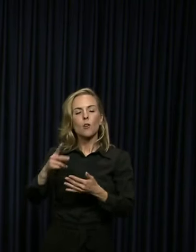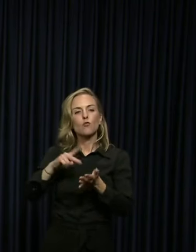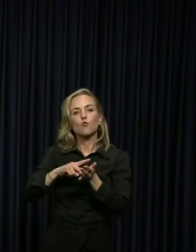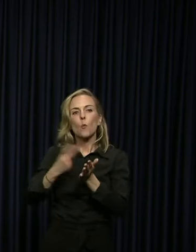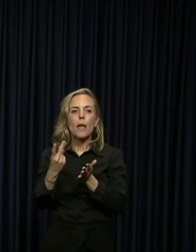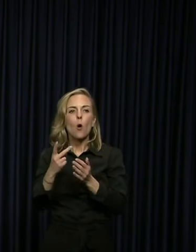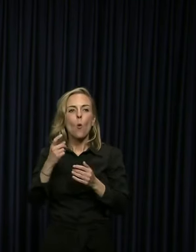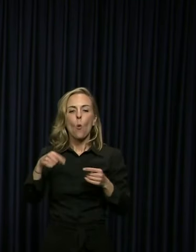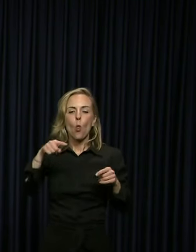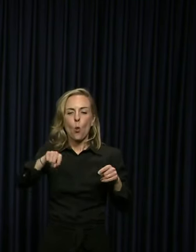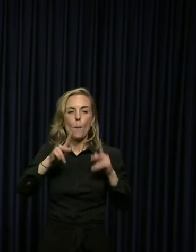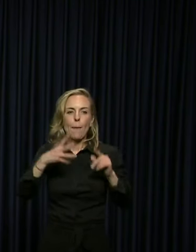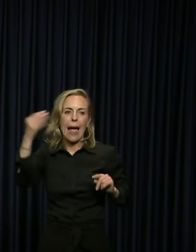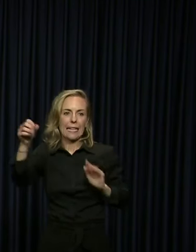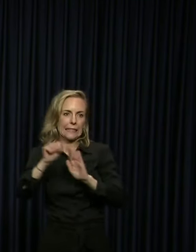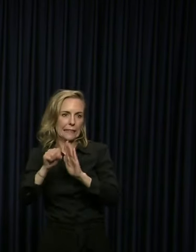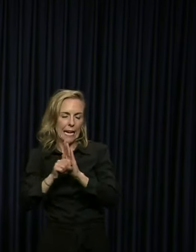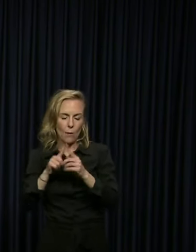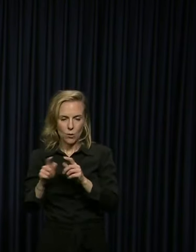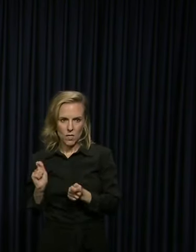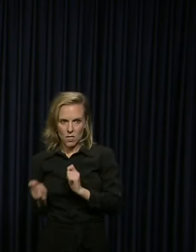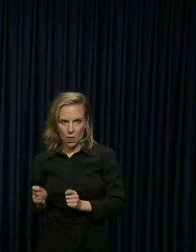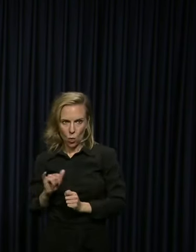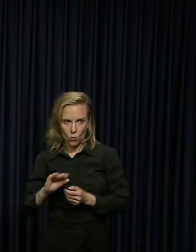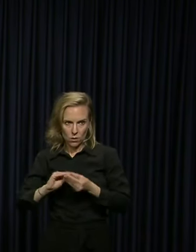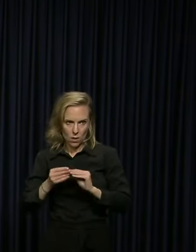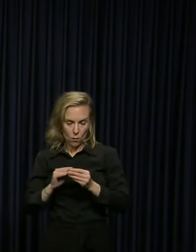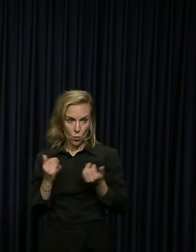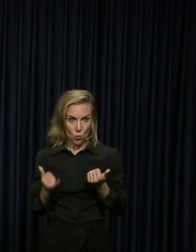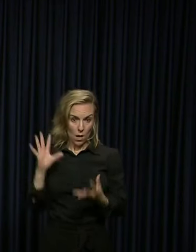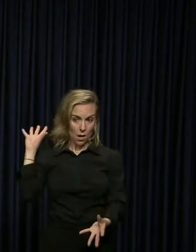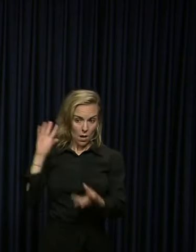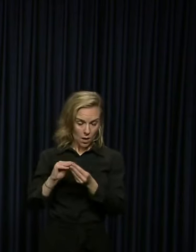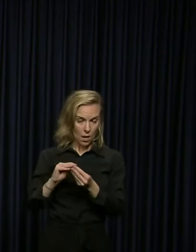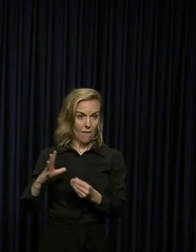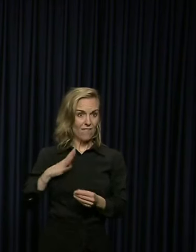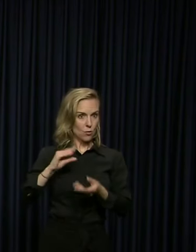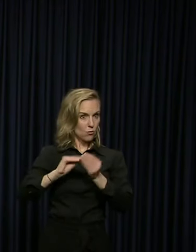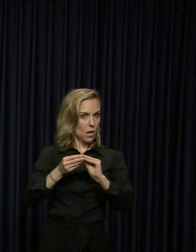NEW CASES BY COUNTY, AND REMEMBER WE'RE ON A DIFFERENT